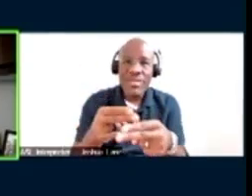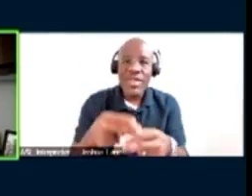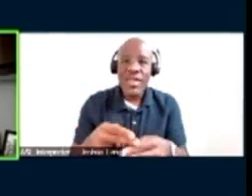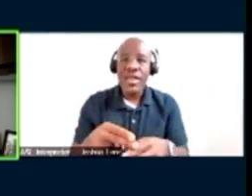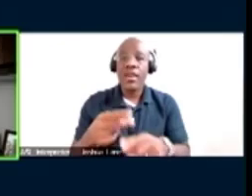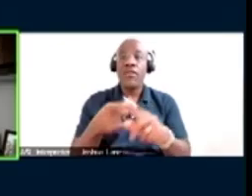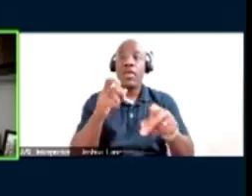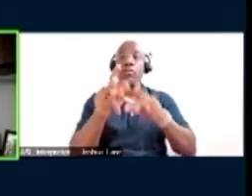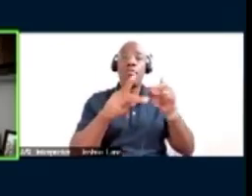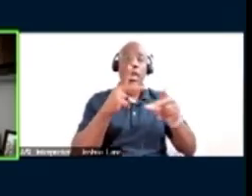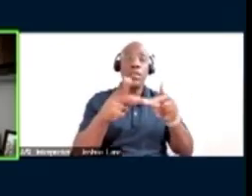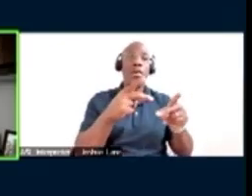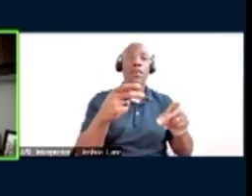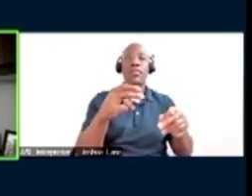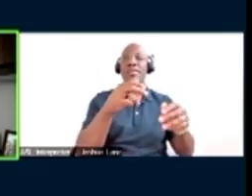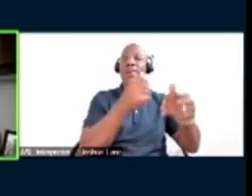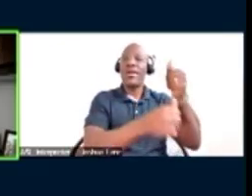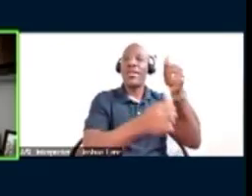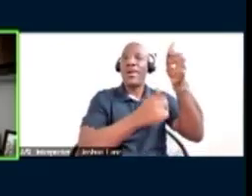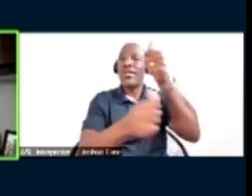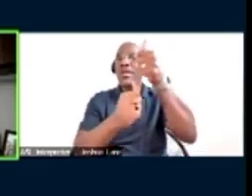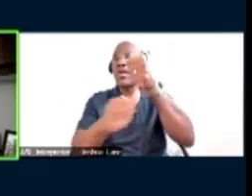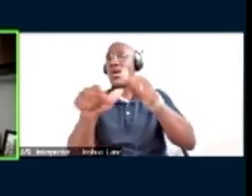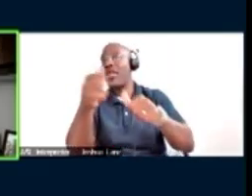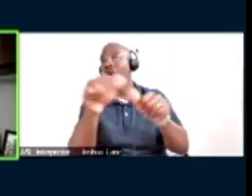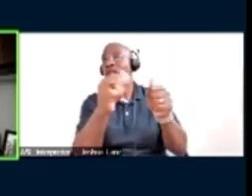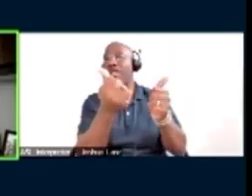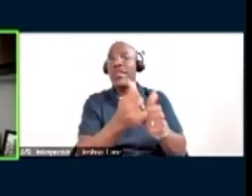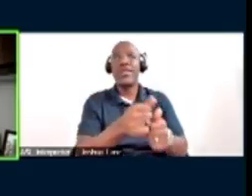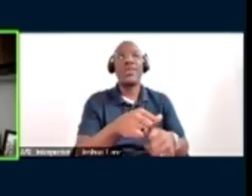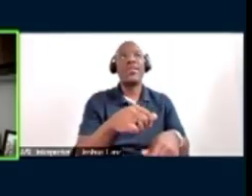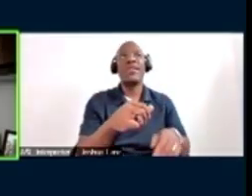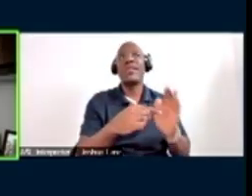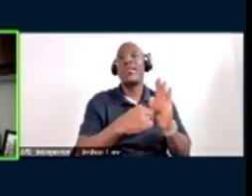So, these might be NSF. They might be DOD, CDC,